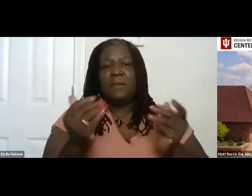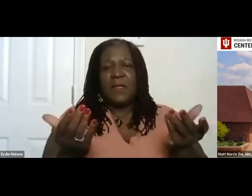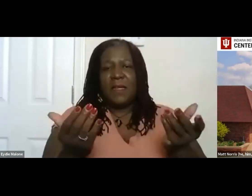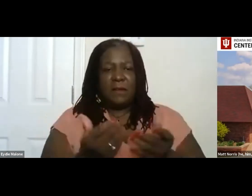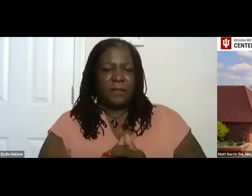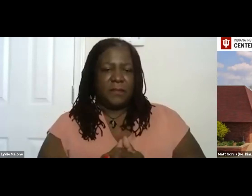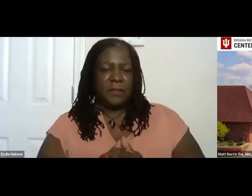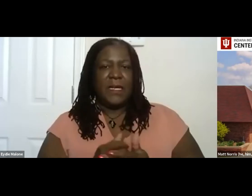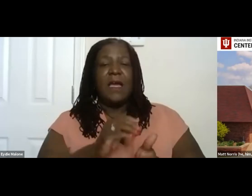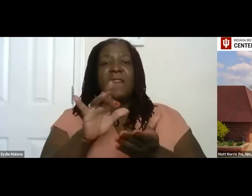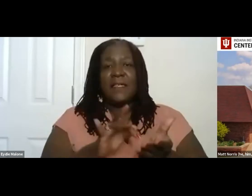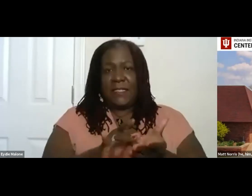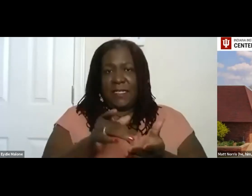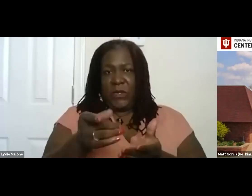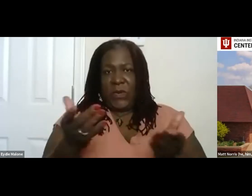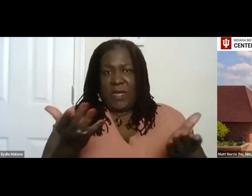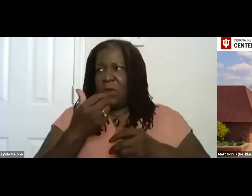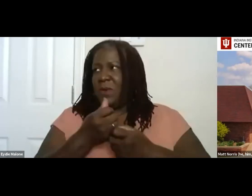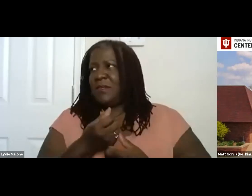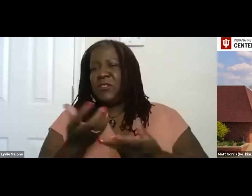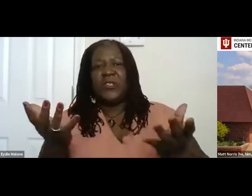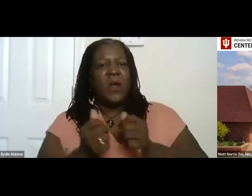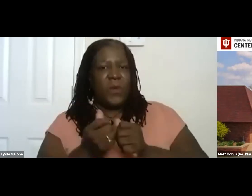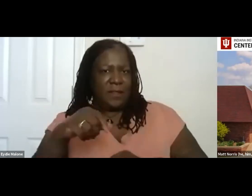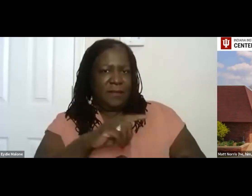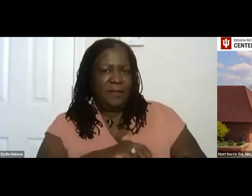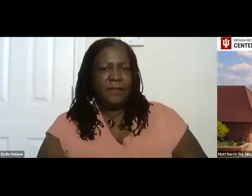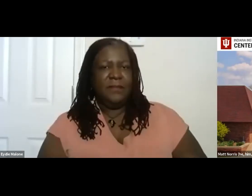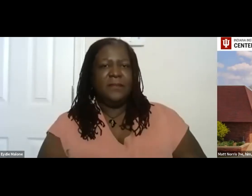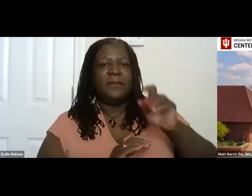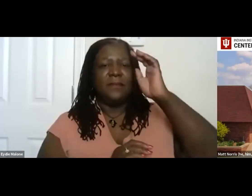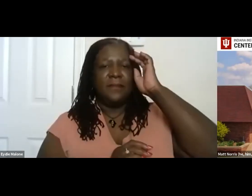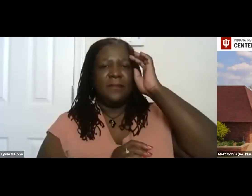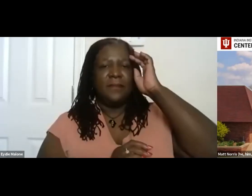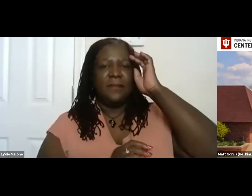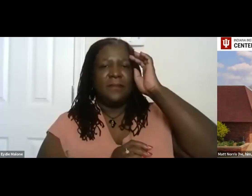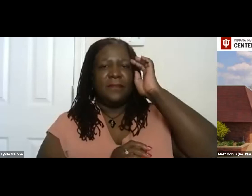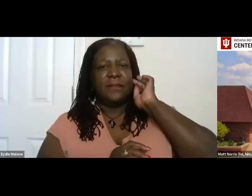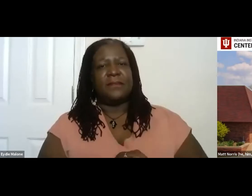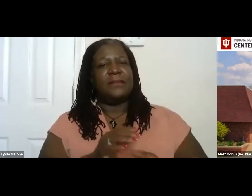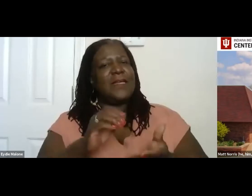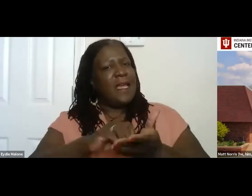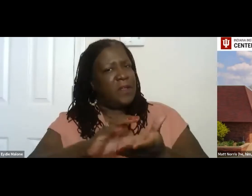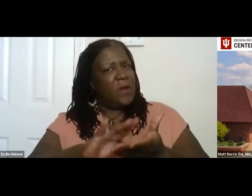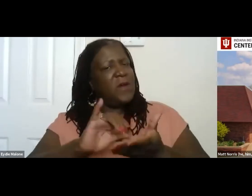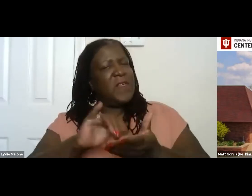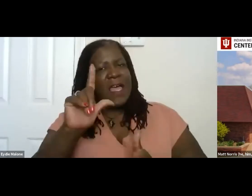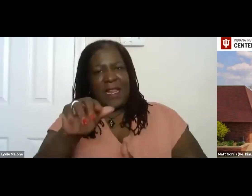that we would like to share with you and feel free to note that link and come back to it.